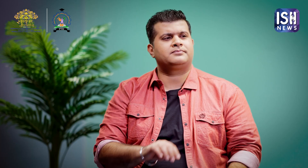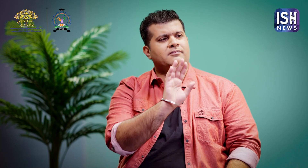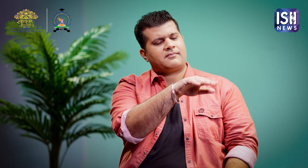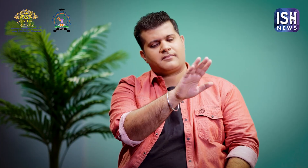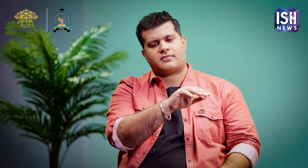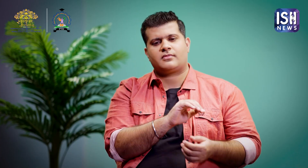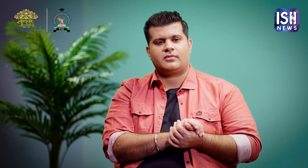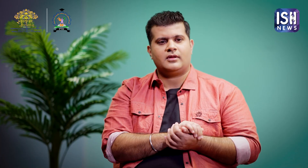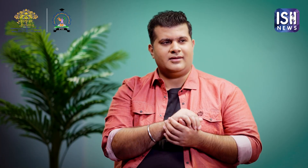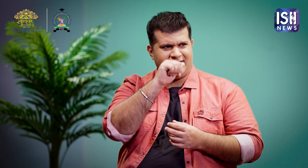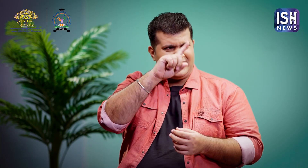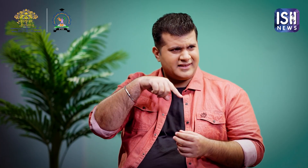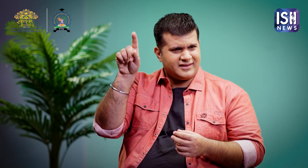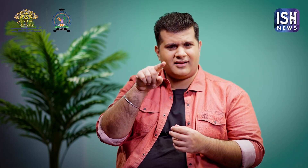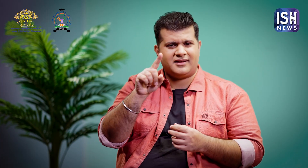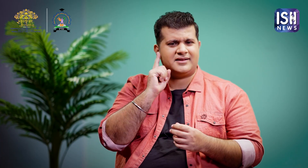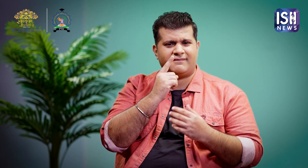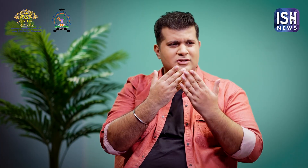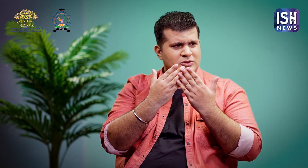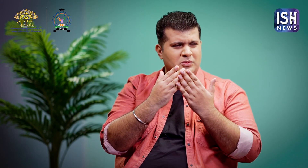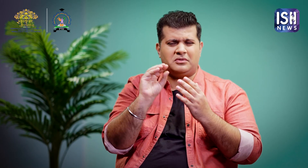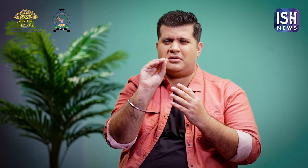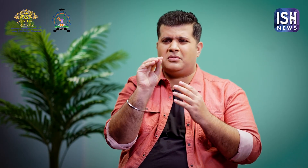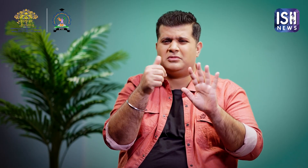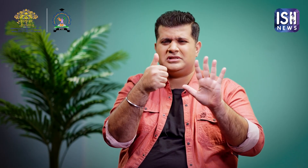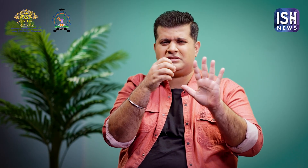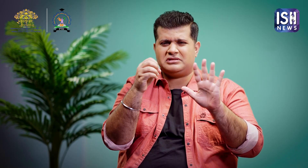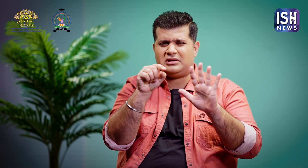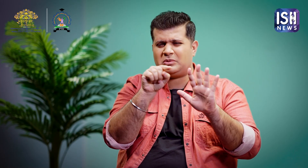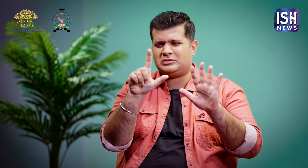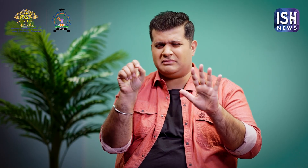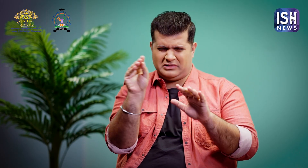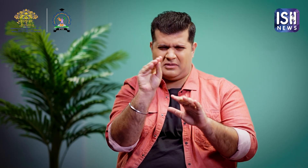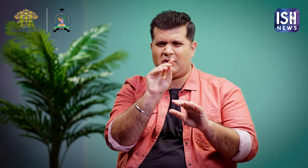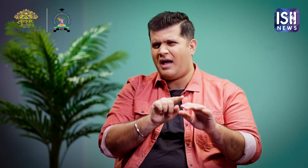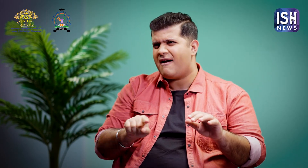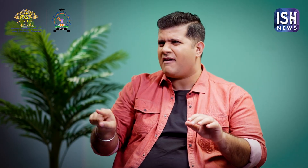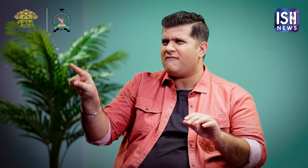Sibaji Sir, there are approximately 600 to 700 Deaf schools in India.